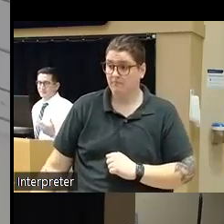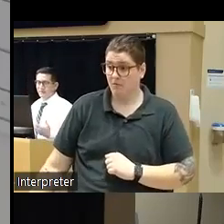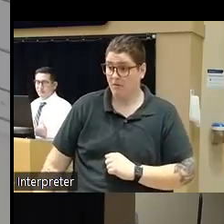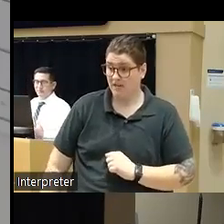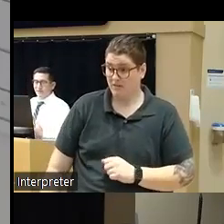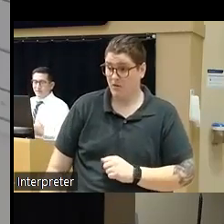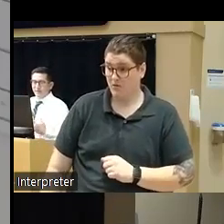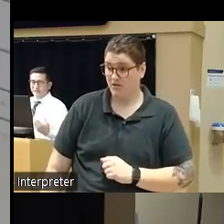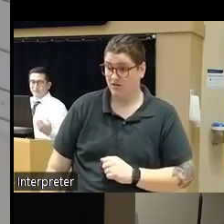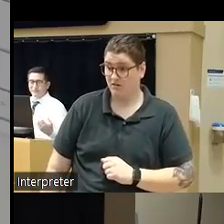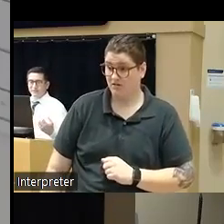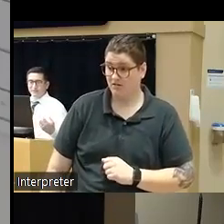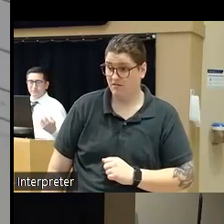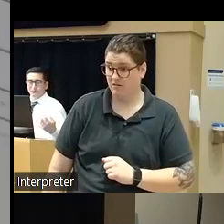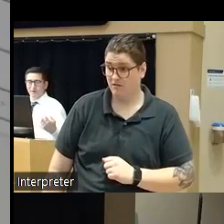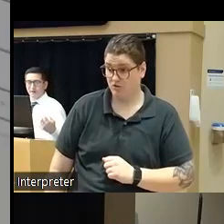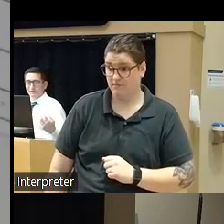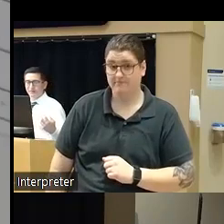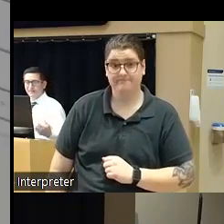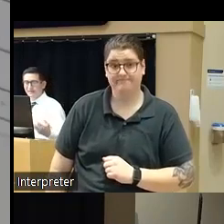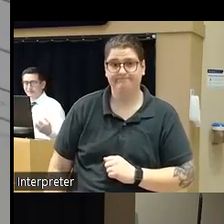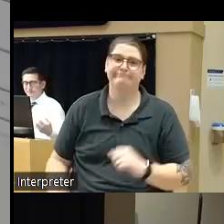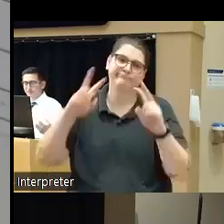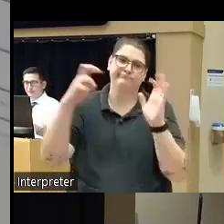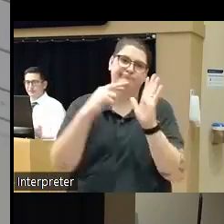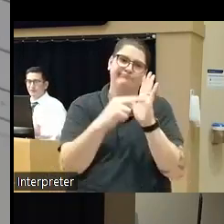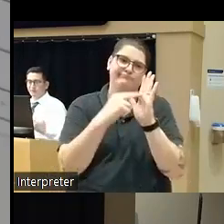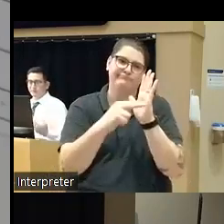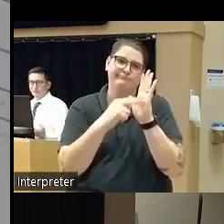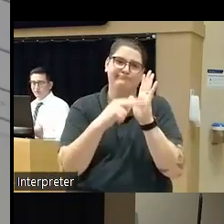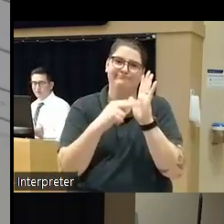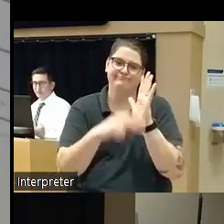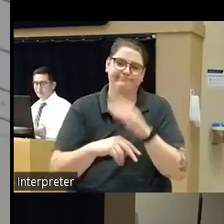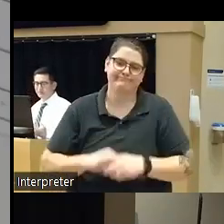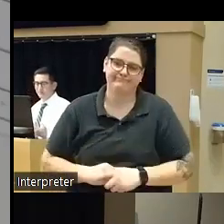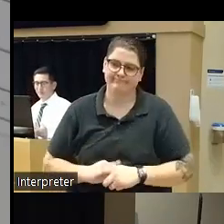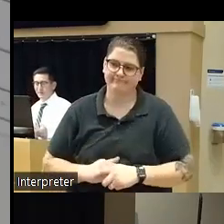symptoms they're continuing to hear tanks on the streets and officers stocking them in the subway